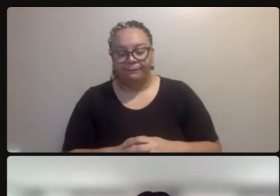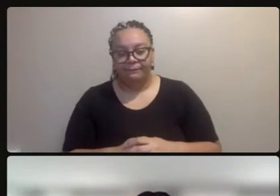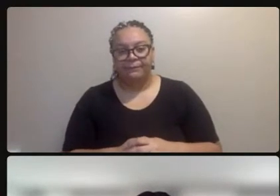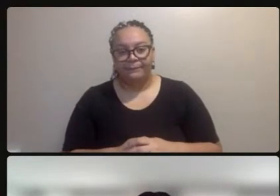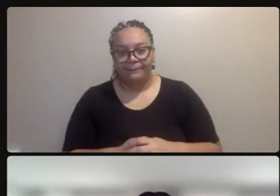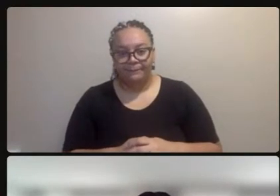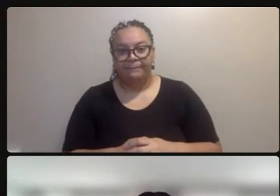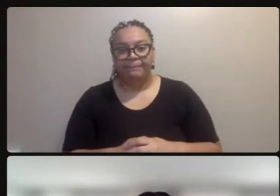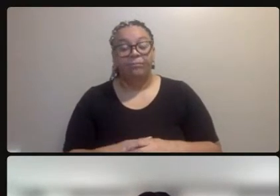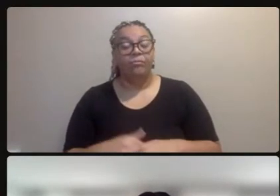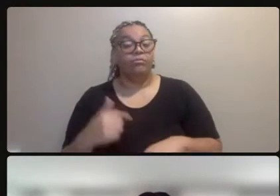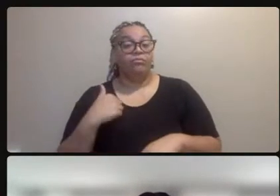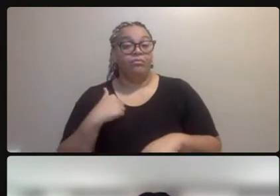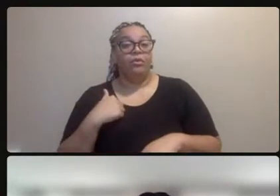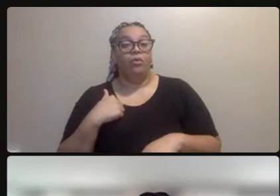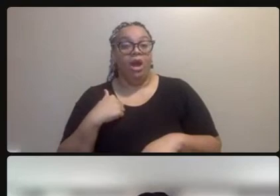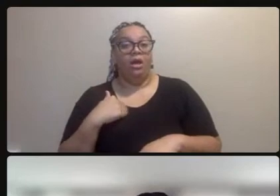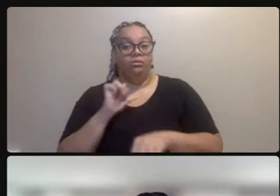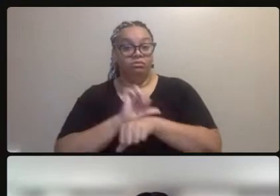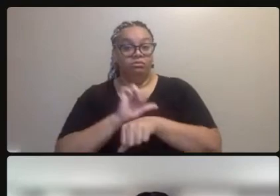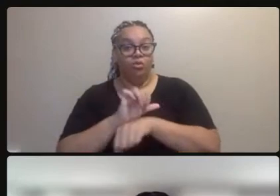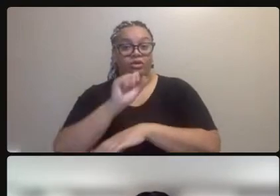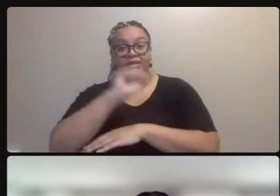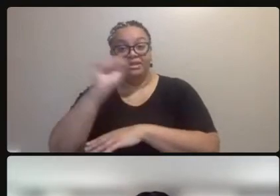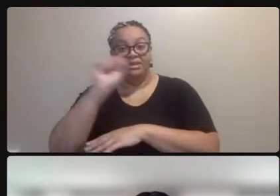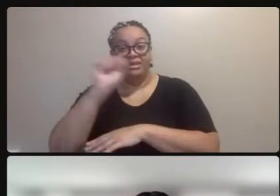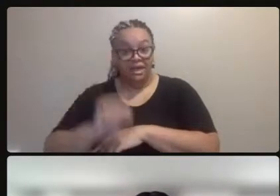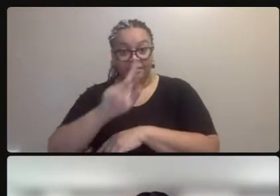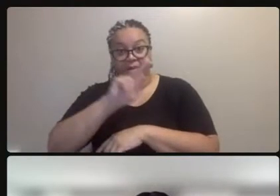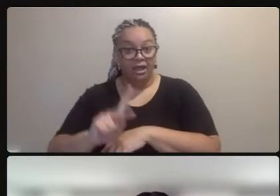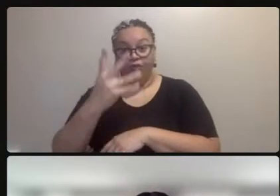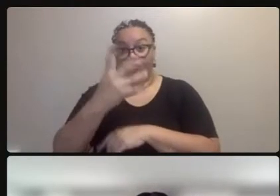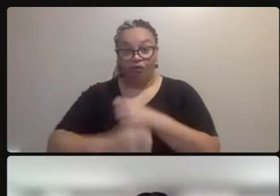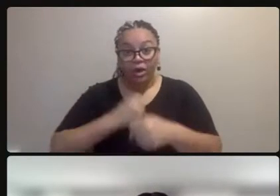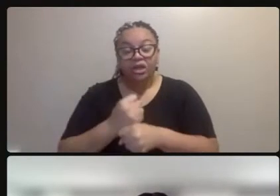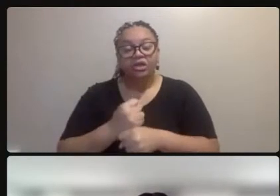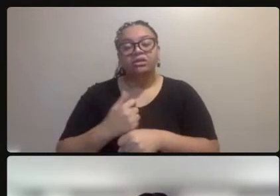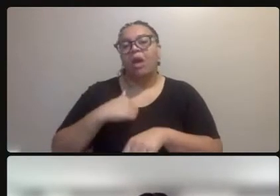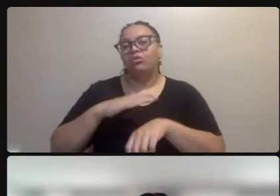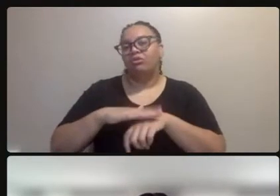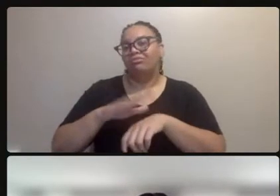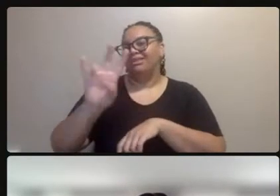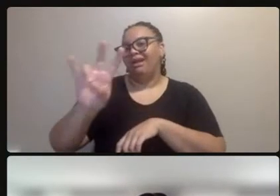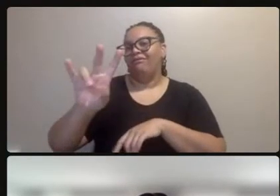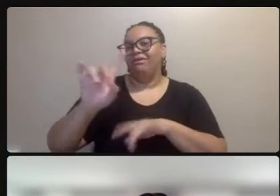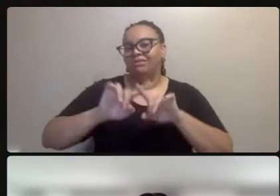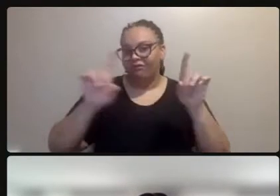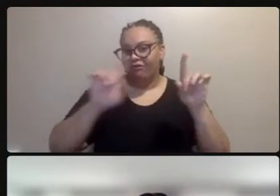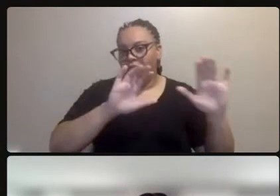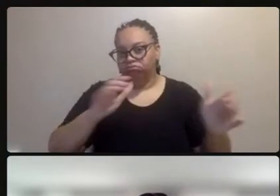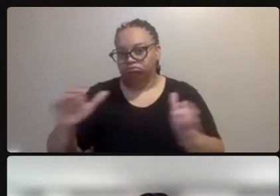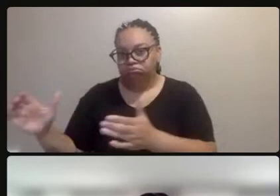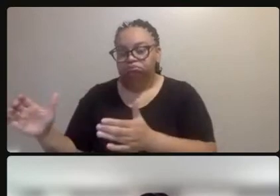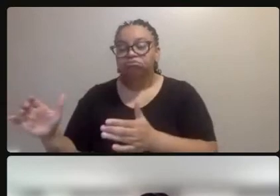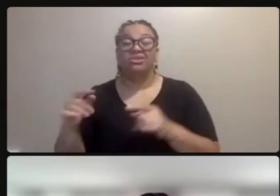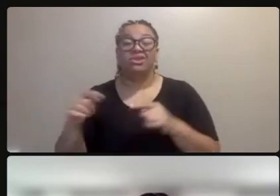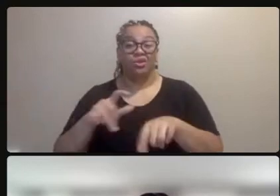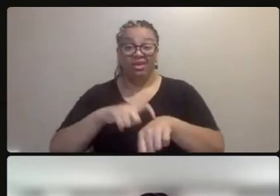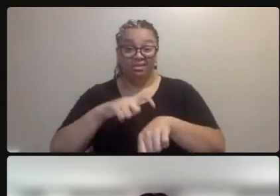THE STATE.